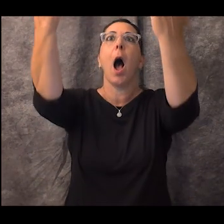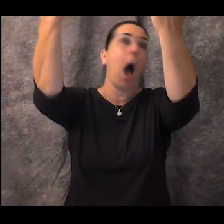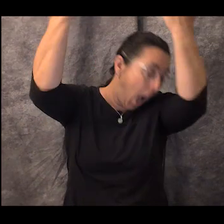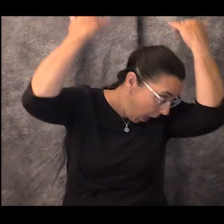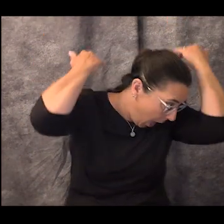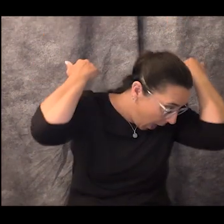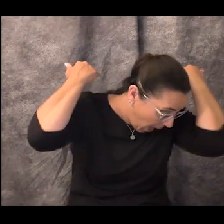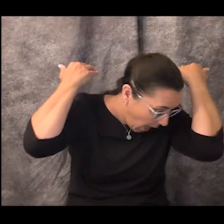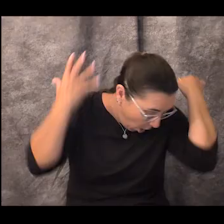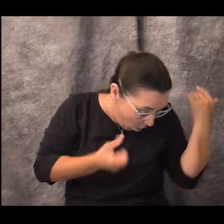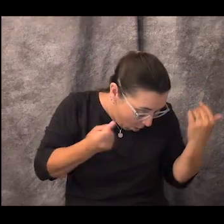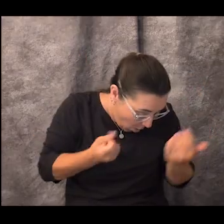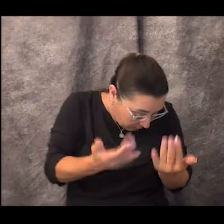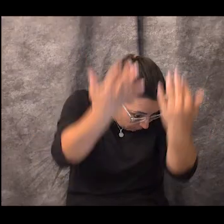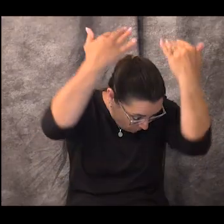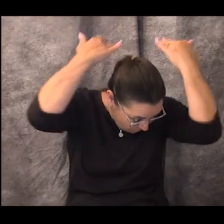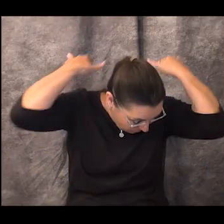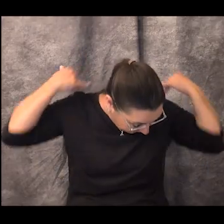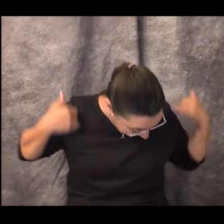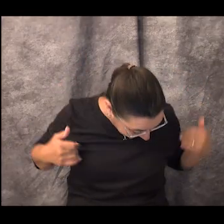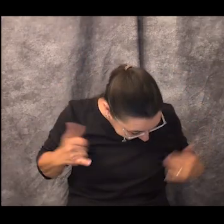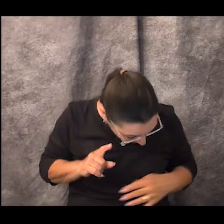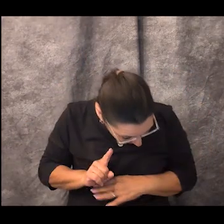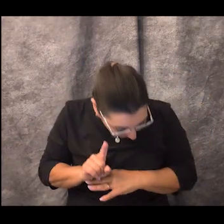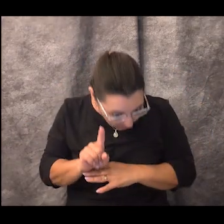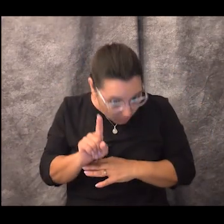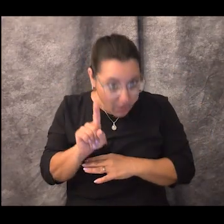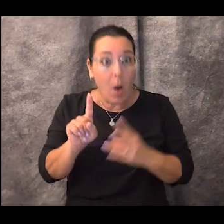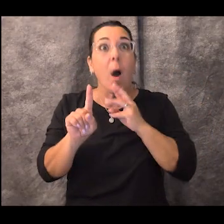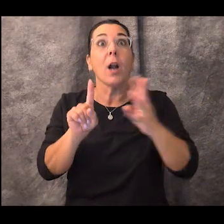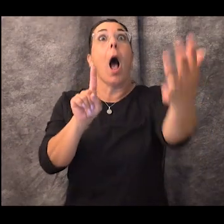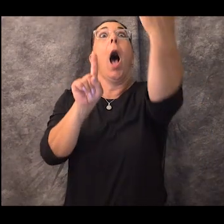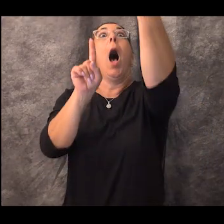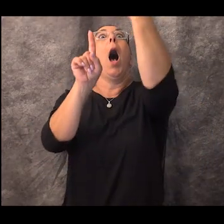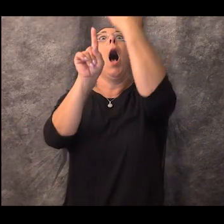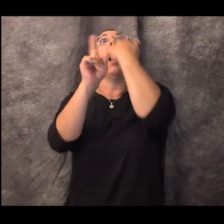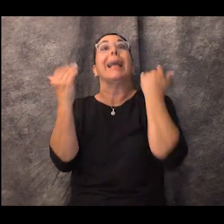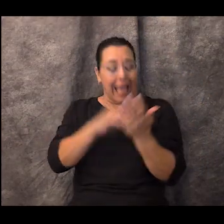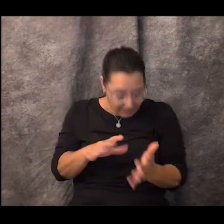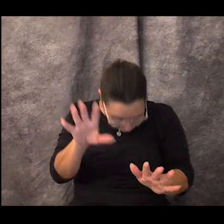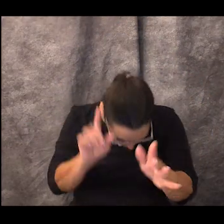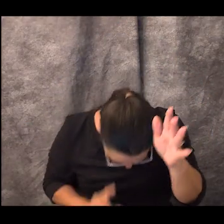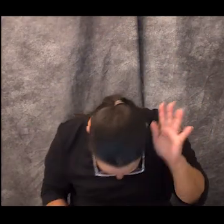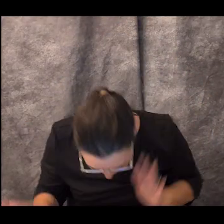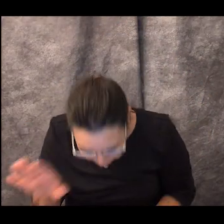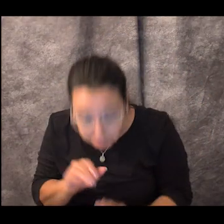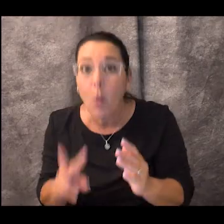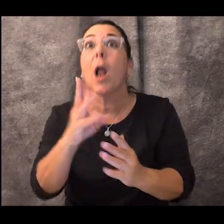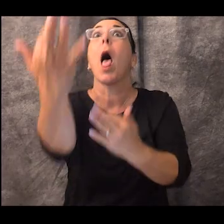hold our breath for a little while, for the wave to go by and then come up. And we're just, like, constantly doing that over and over again.